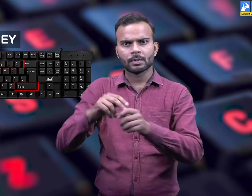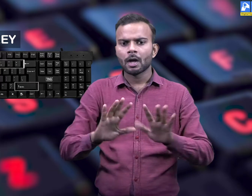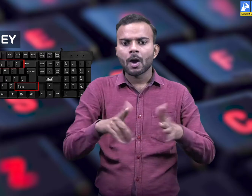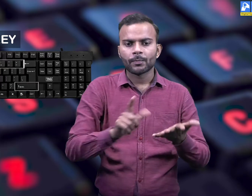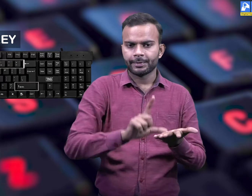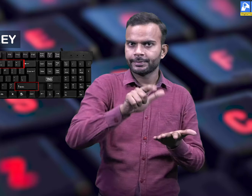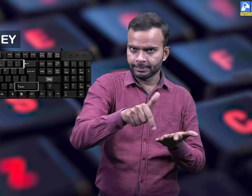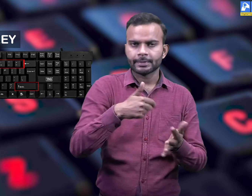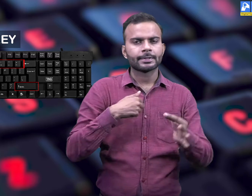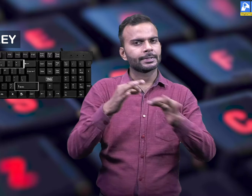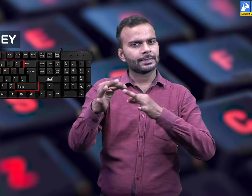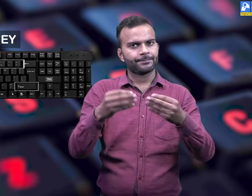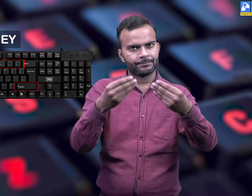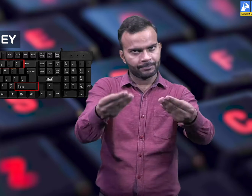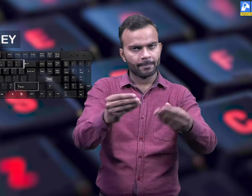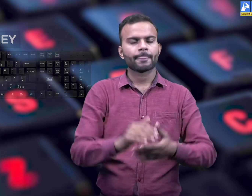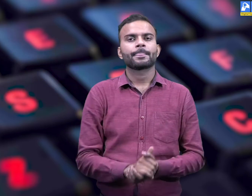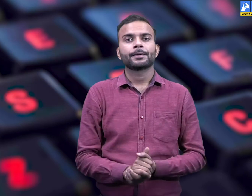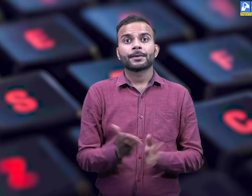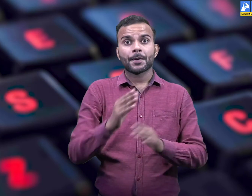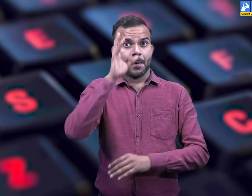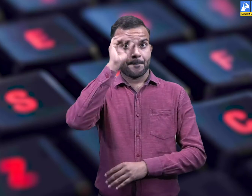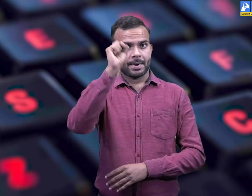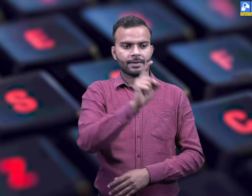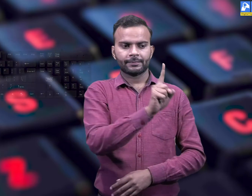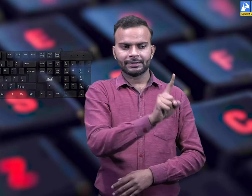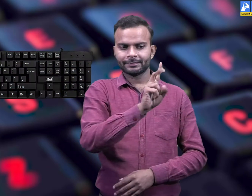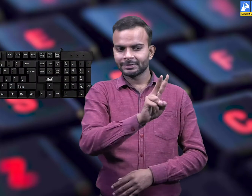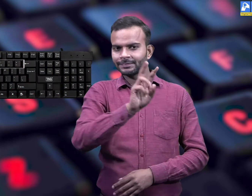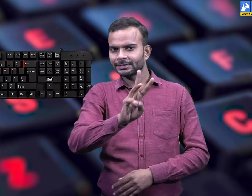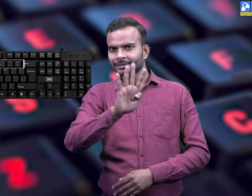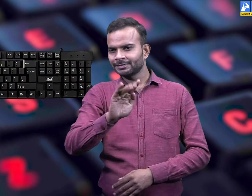Now we'll discuss how to use these keys but before that you must remember that